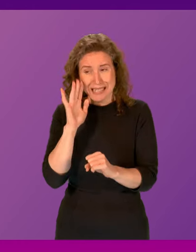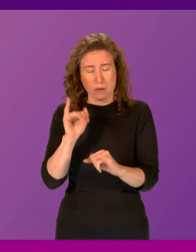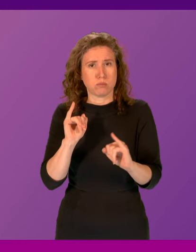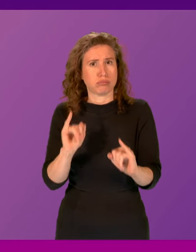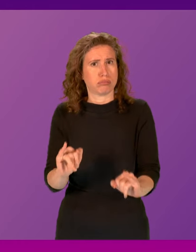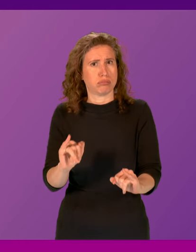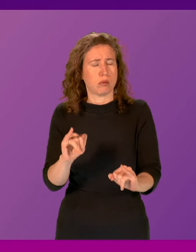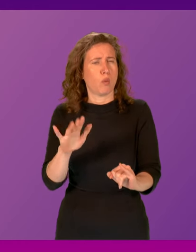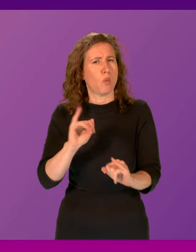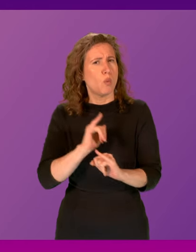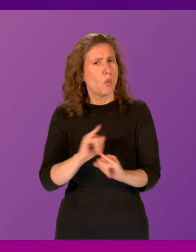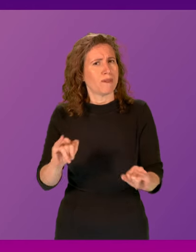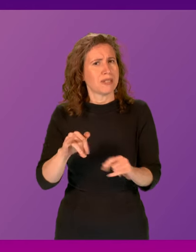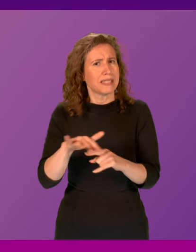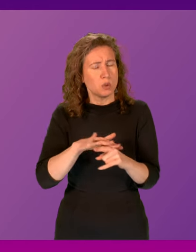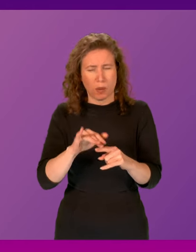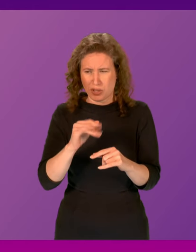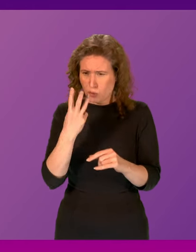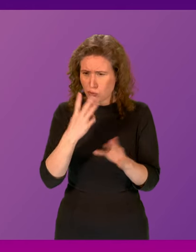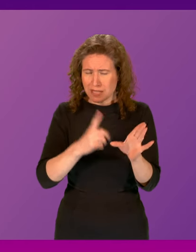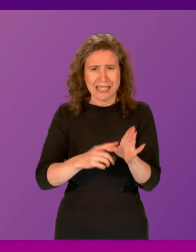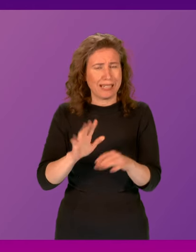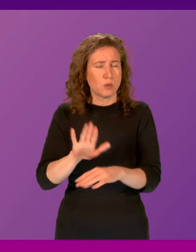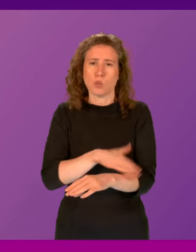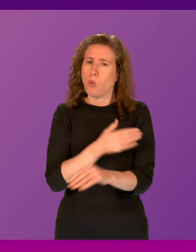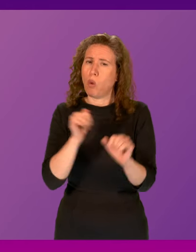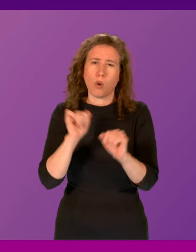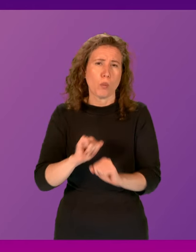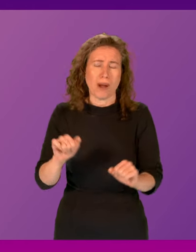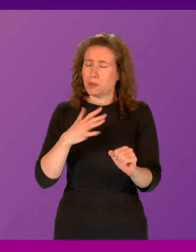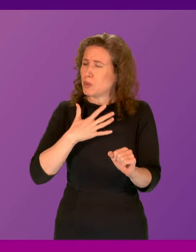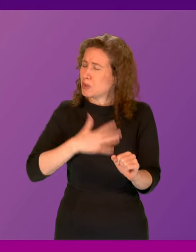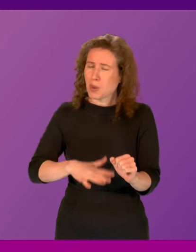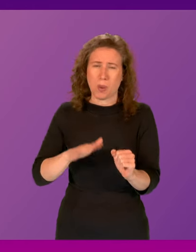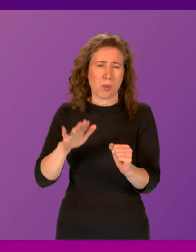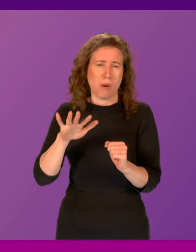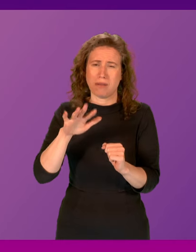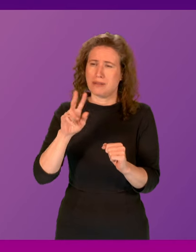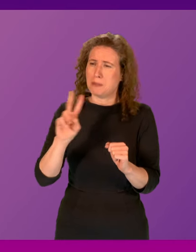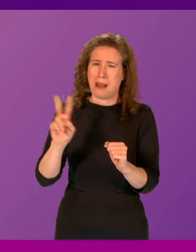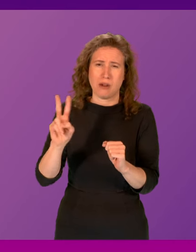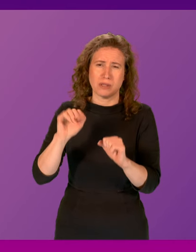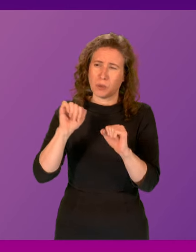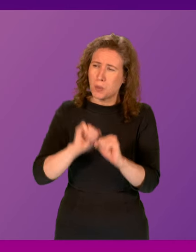horrifically long wait and we do not want any parent to have to endure that. The point that I